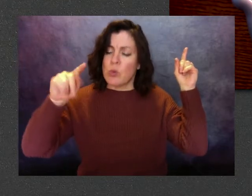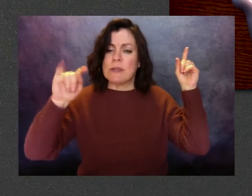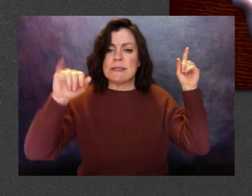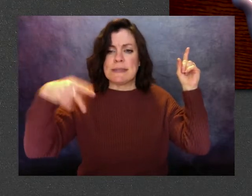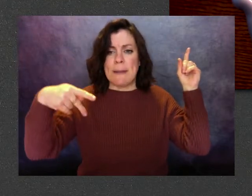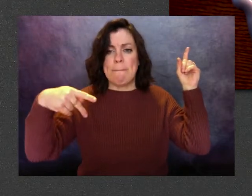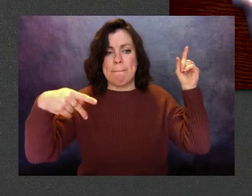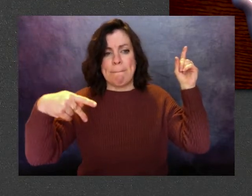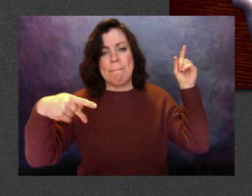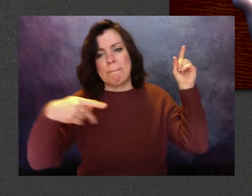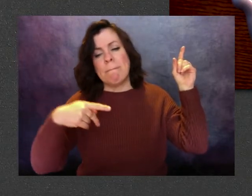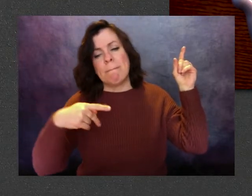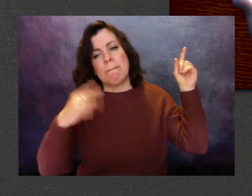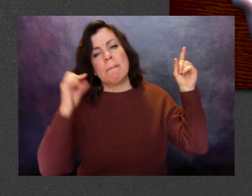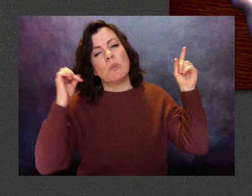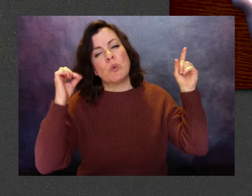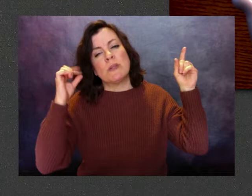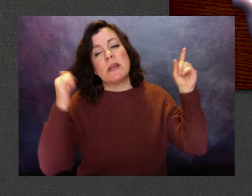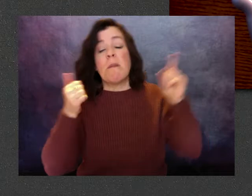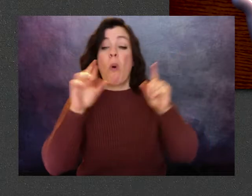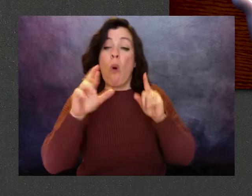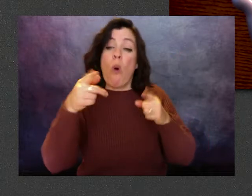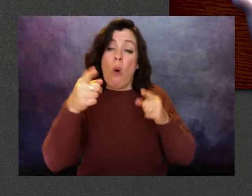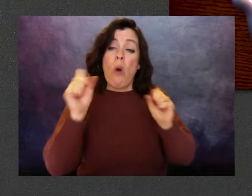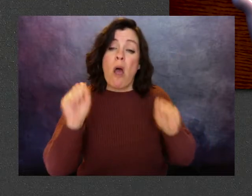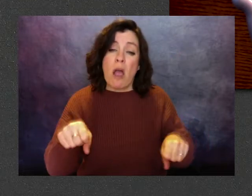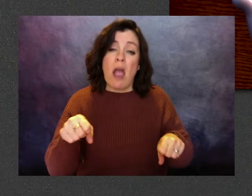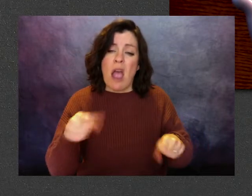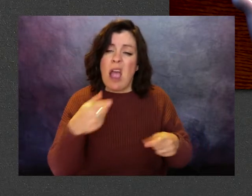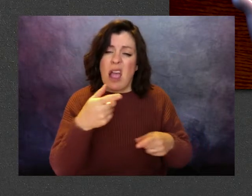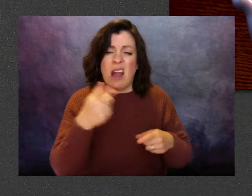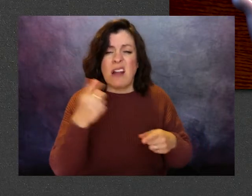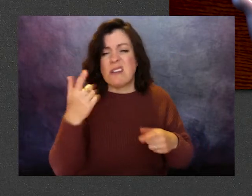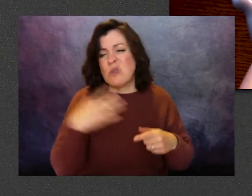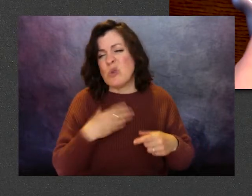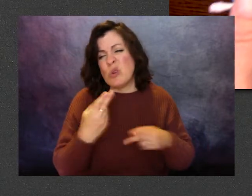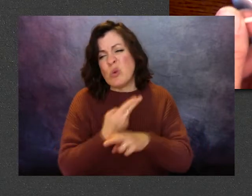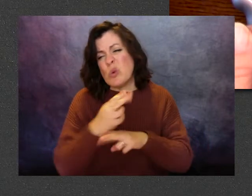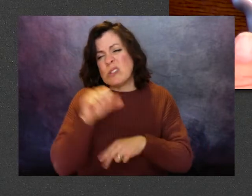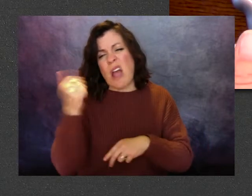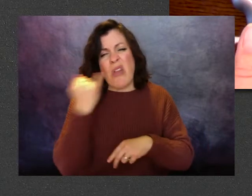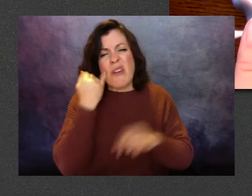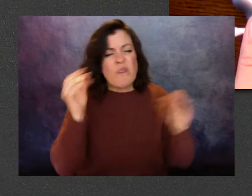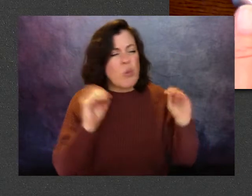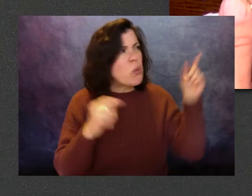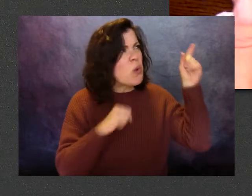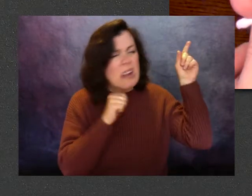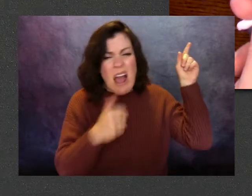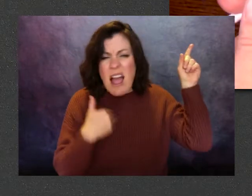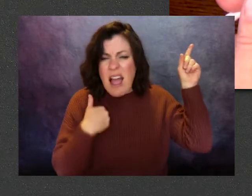Like this, to make pretend bones. Or if you don't have cotton swabs you could use strips of white paper too. And then you'll need some glue.